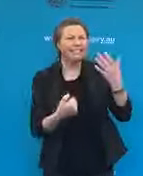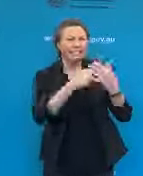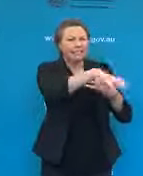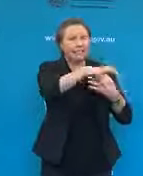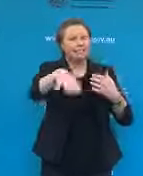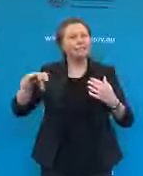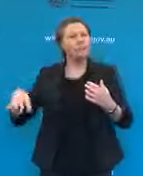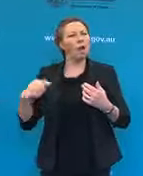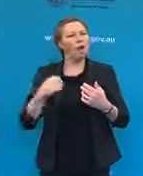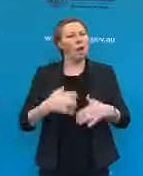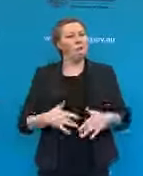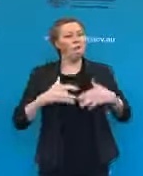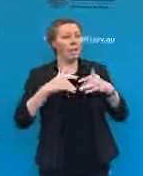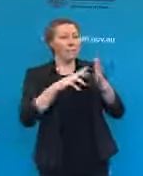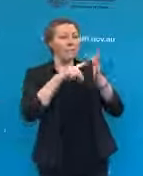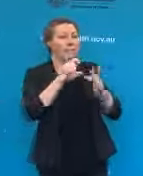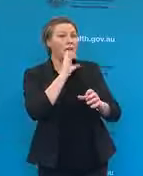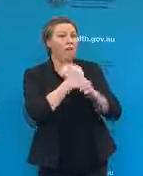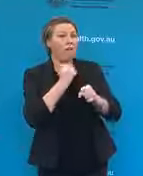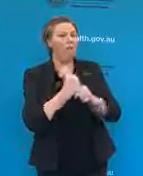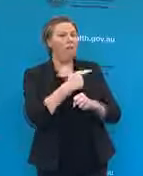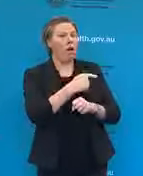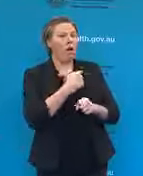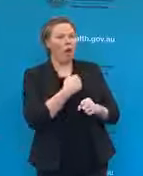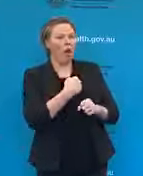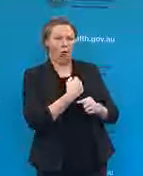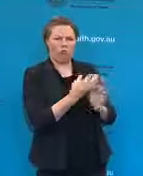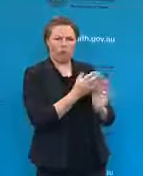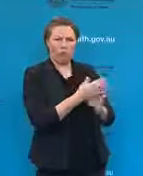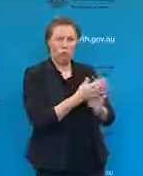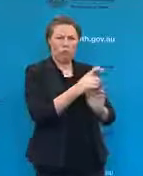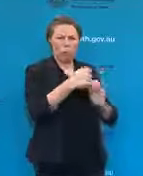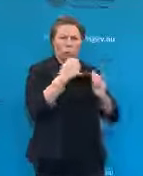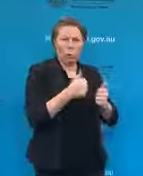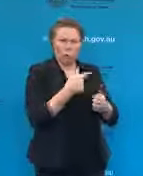Victorian response. This obviously was of concern they are responding very, very